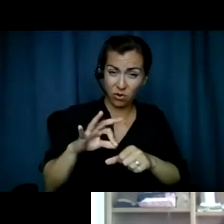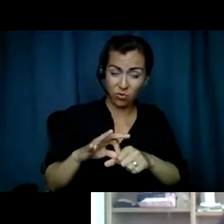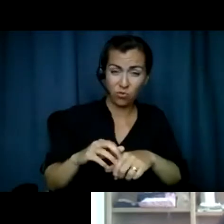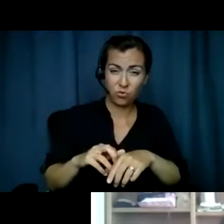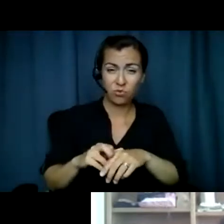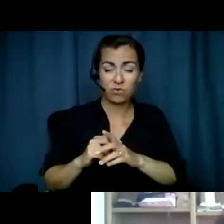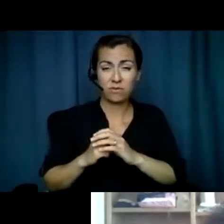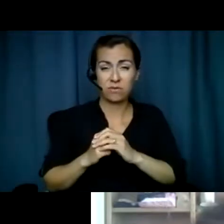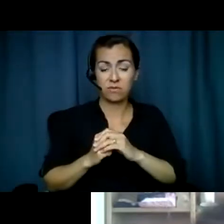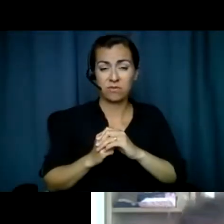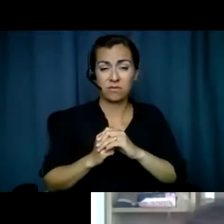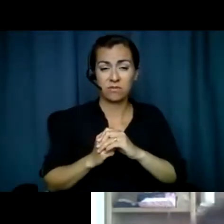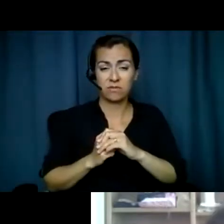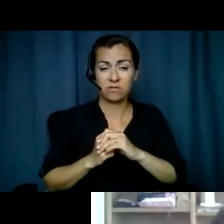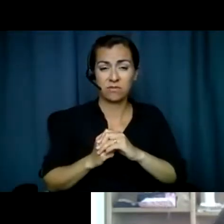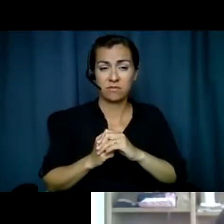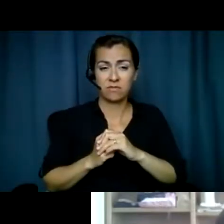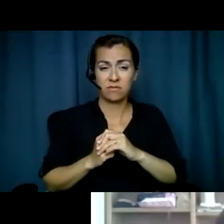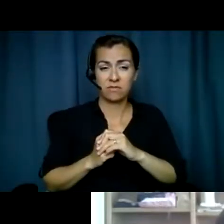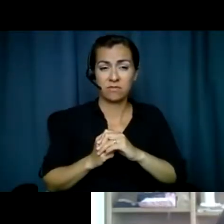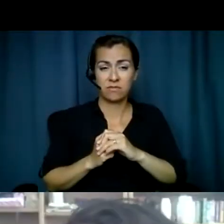Phil, thank you for your leadership, how do you think